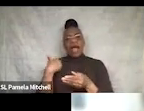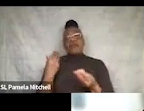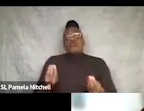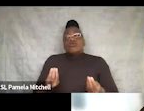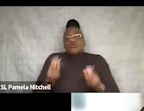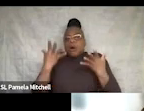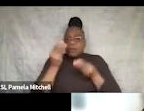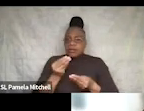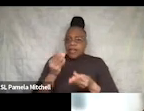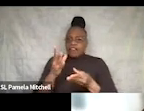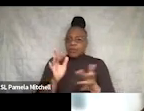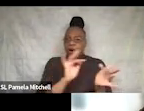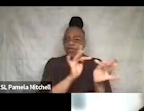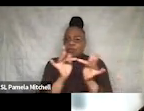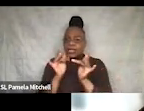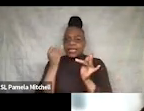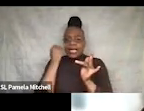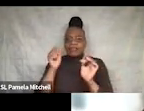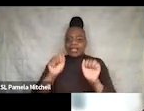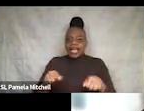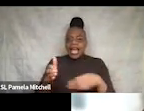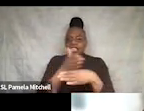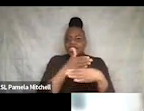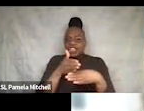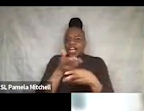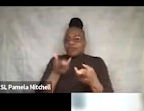And if we can share any resources, we are all about sharing,